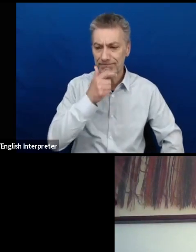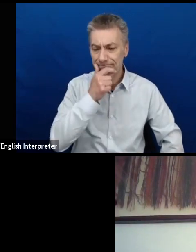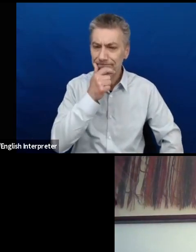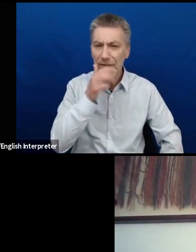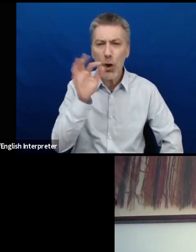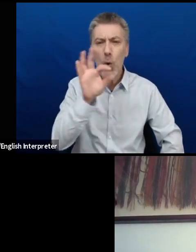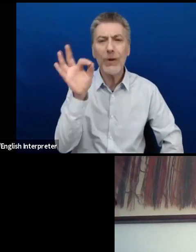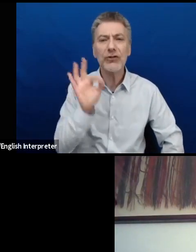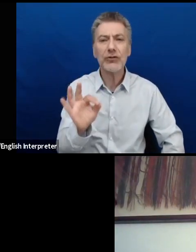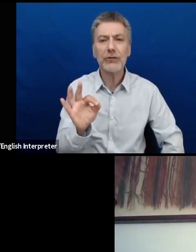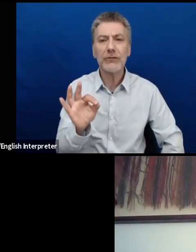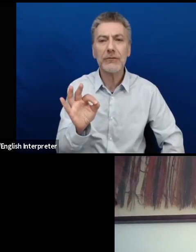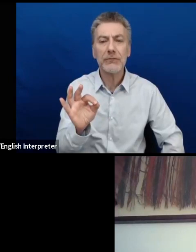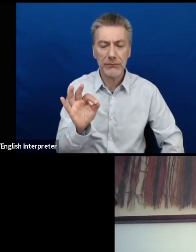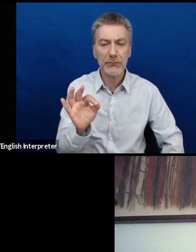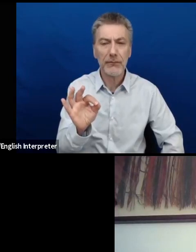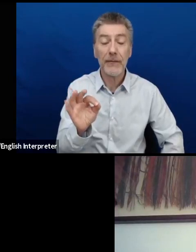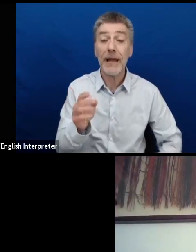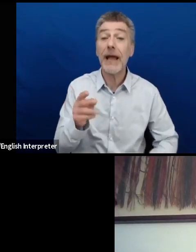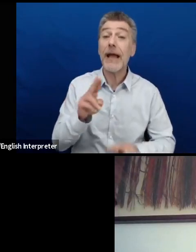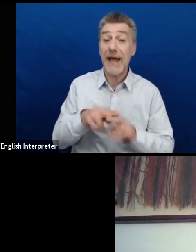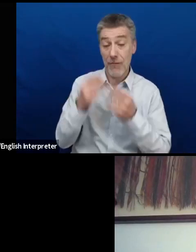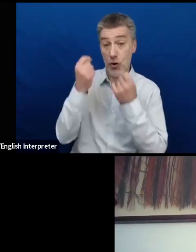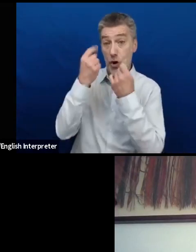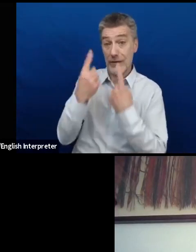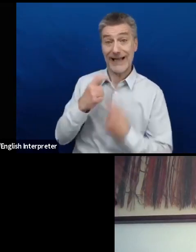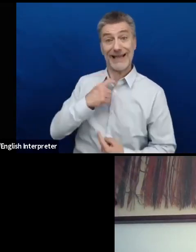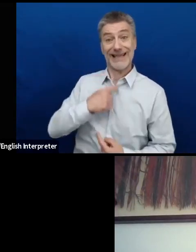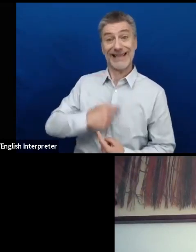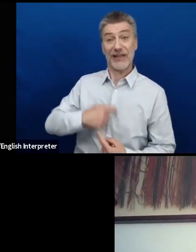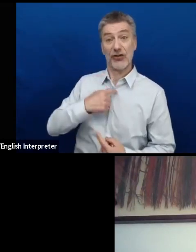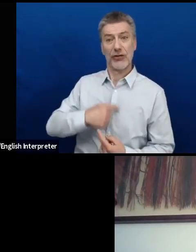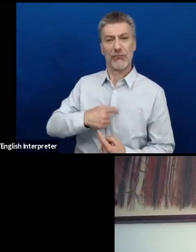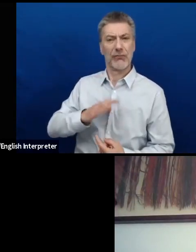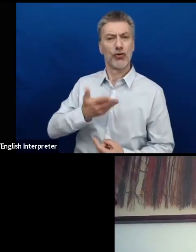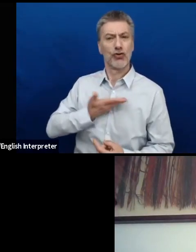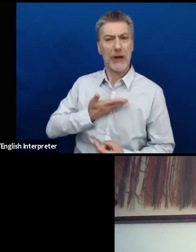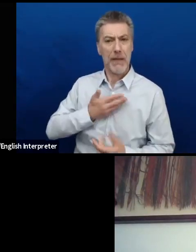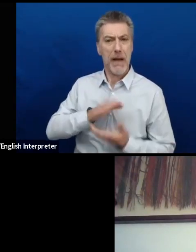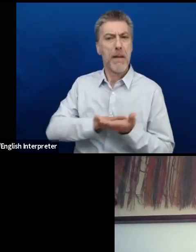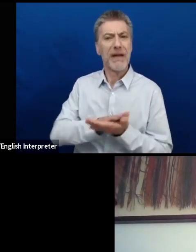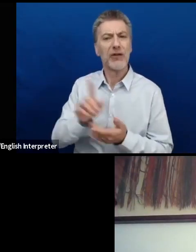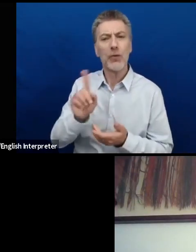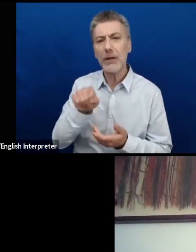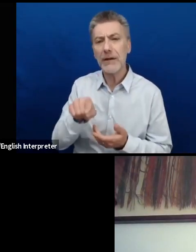to the states on the basis of citizenship, what does this phenomenon entail for the